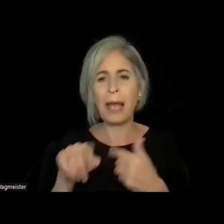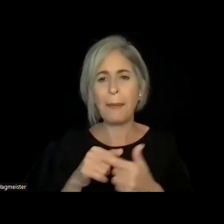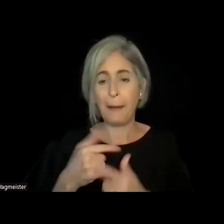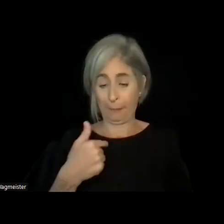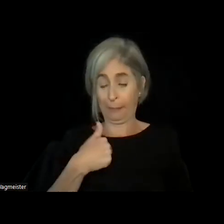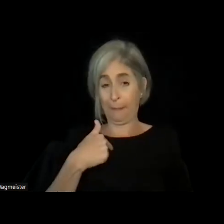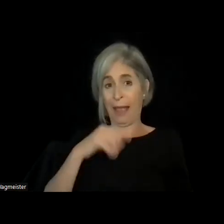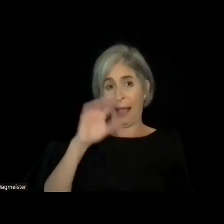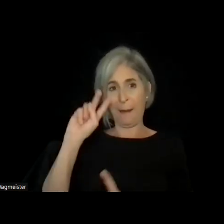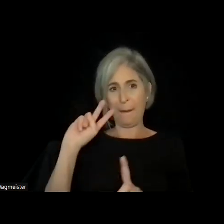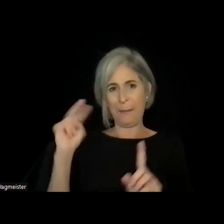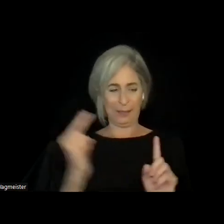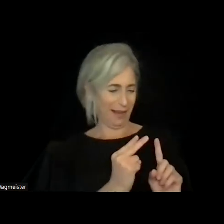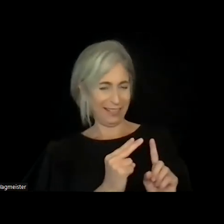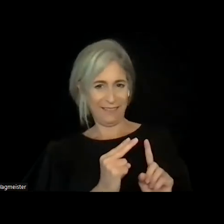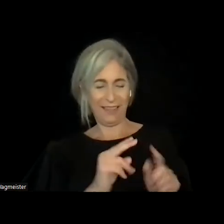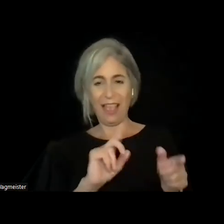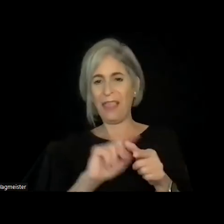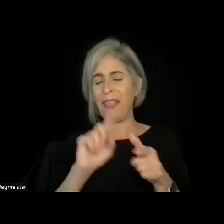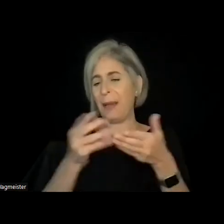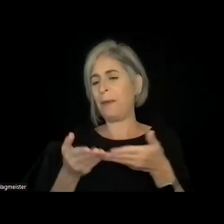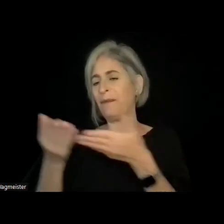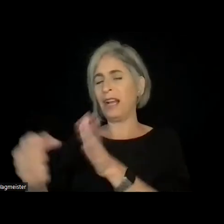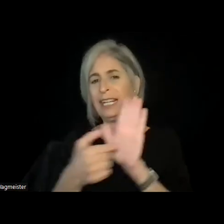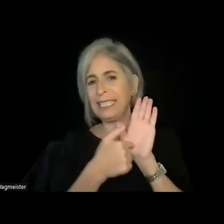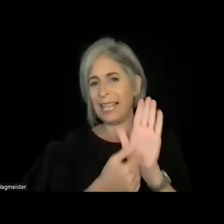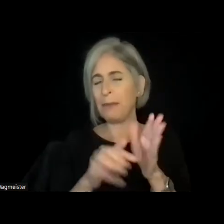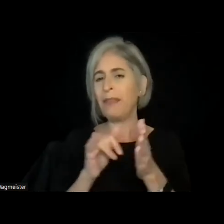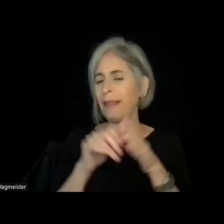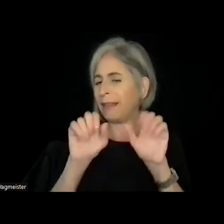to the table. I also want to just mention a